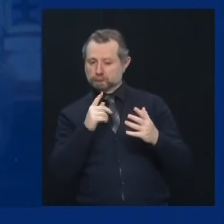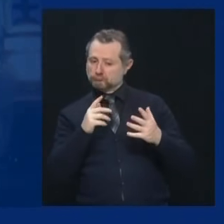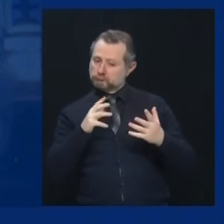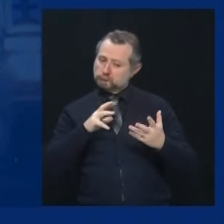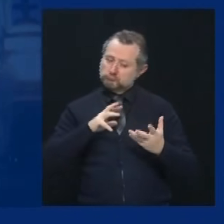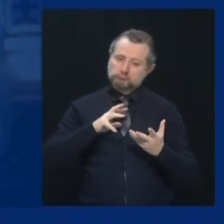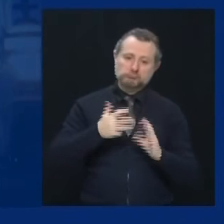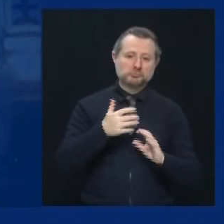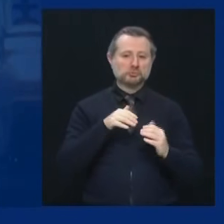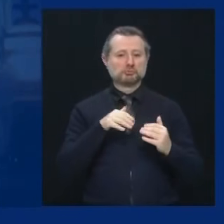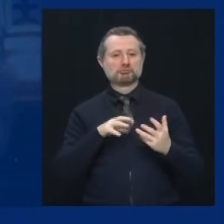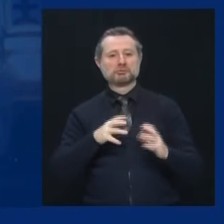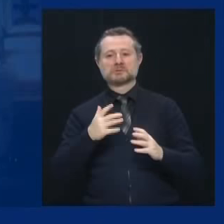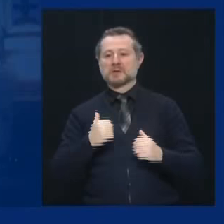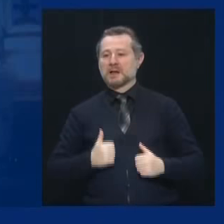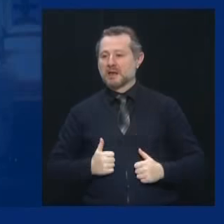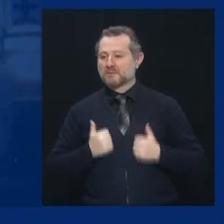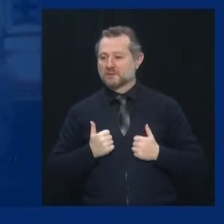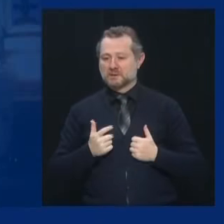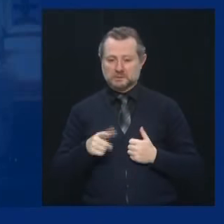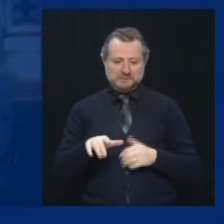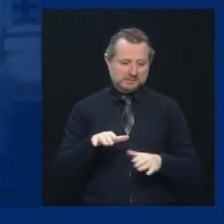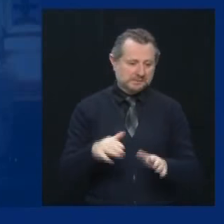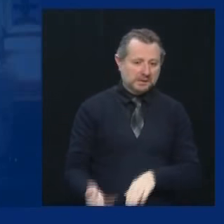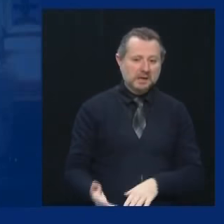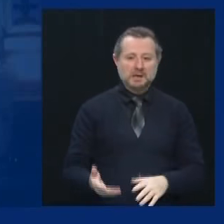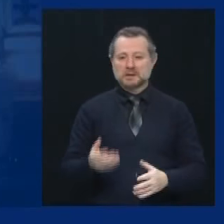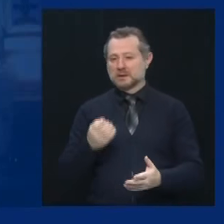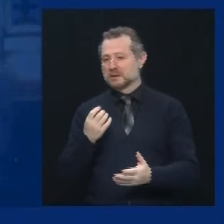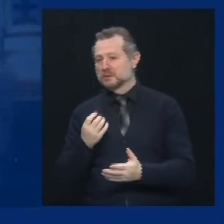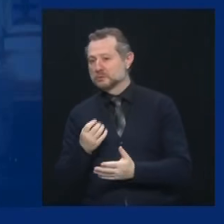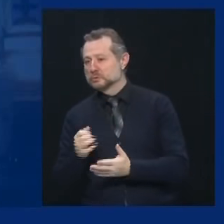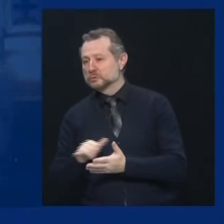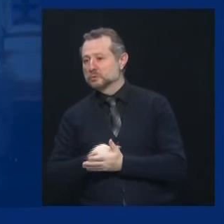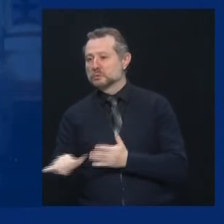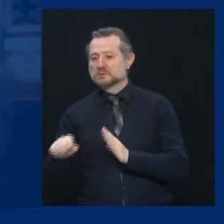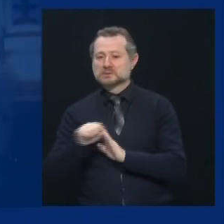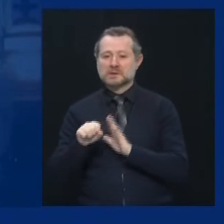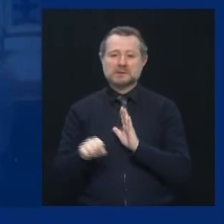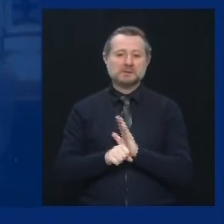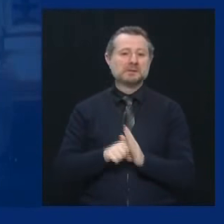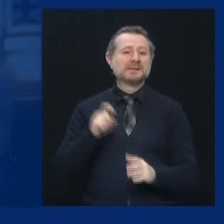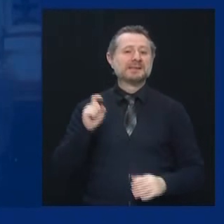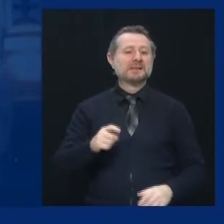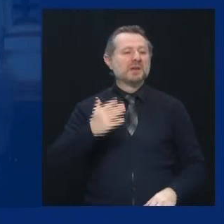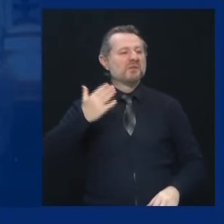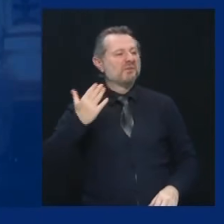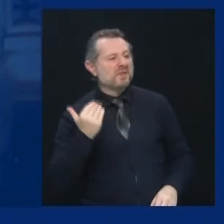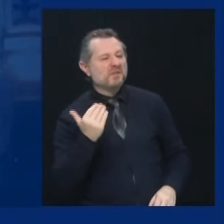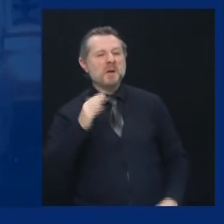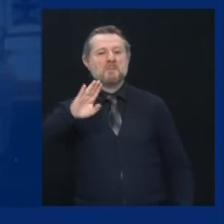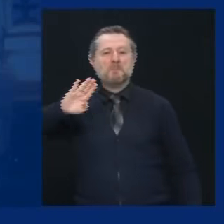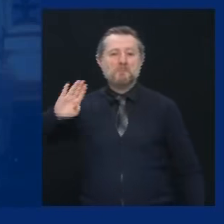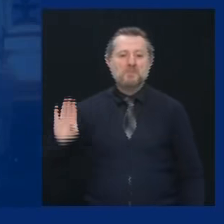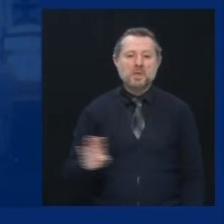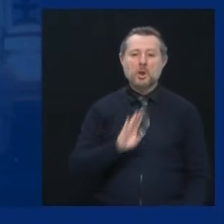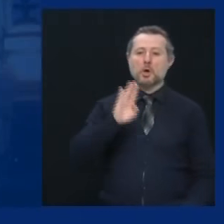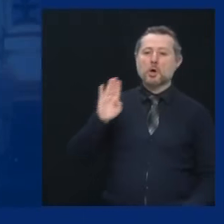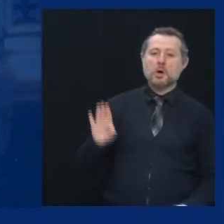ONE-THIRD. FEDERAL THINKING WAS THEY DIDN'T WANT TO VACCINATE ALL THE STAFF JUST IN CASE THERE WAS A REACTION TO THE VACCINE SO